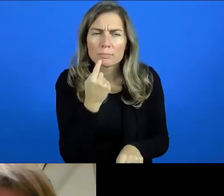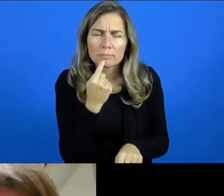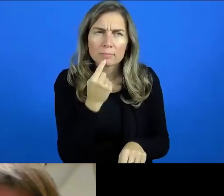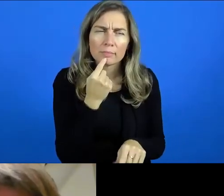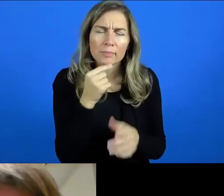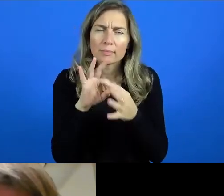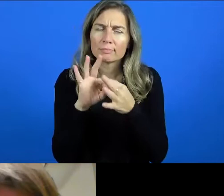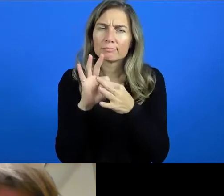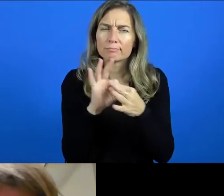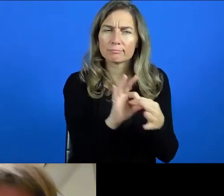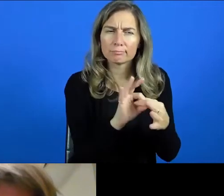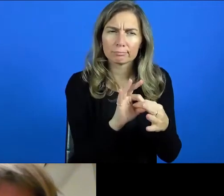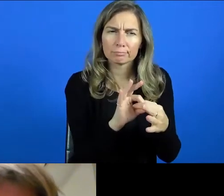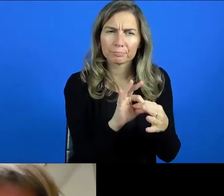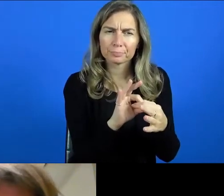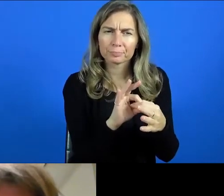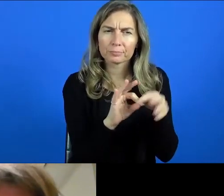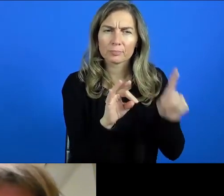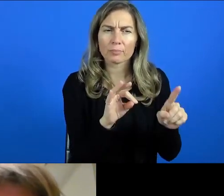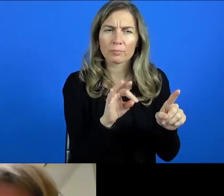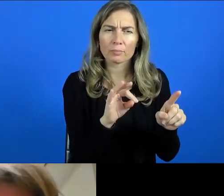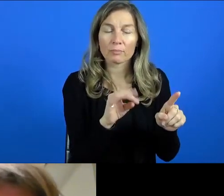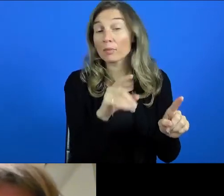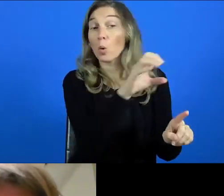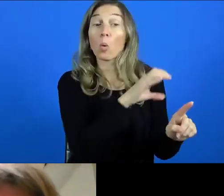what the Commission told us and we found it to be